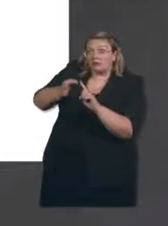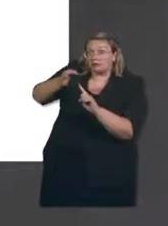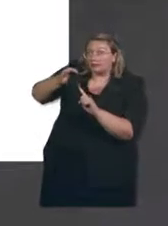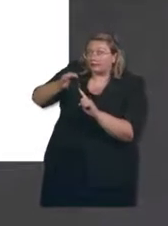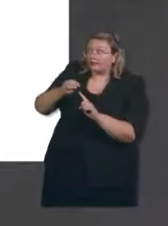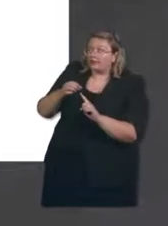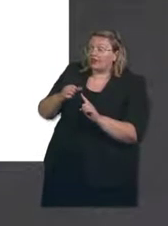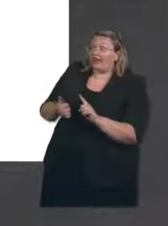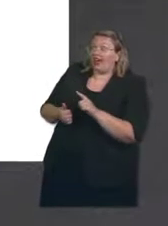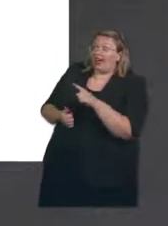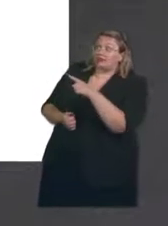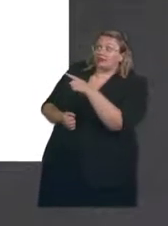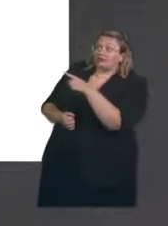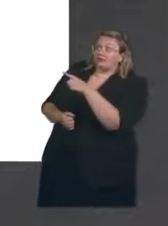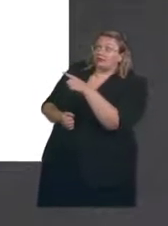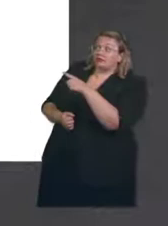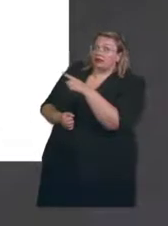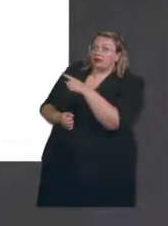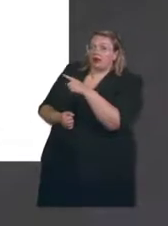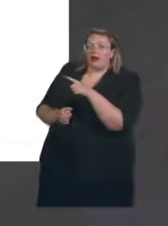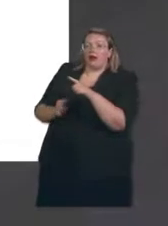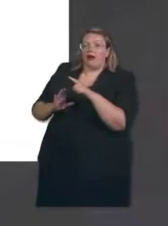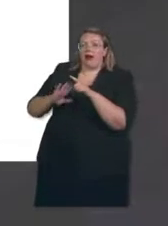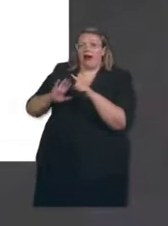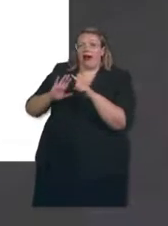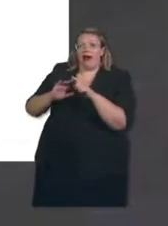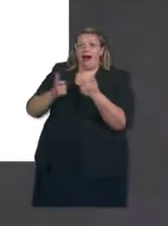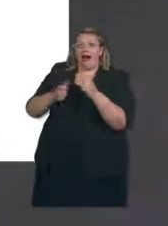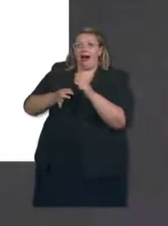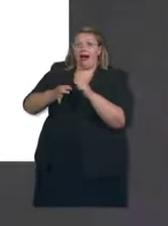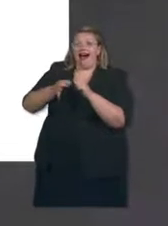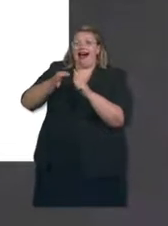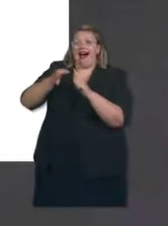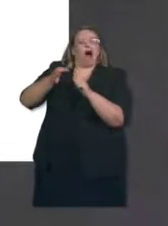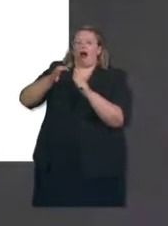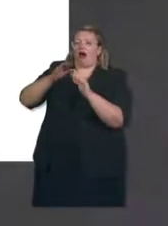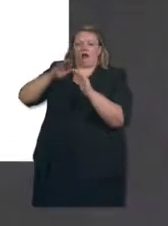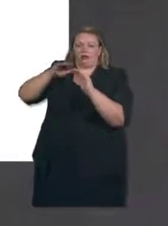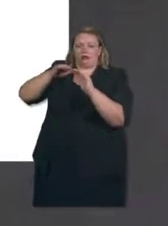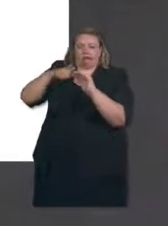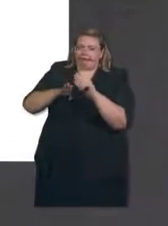and this is the situation we're now find ourselves in where the darker colours again are increased numbers